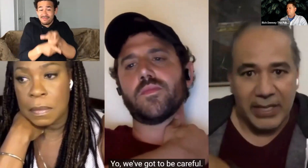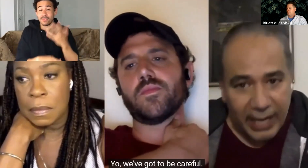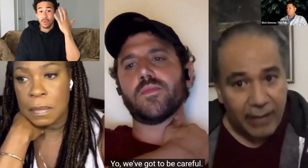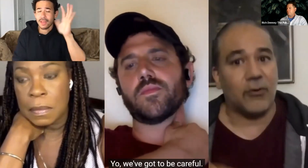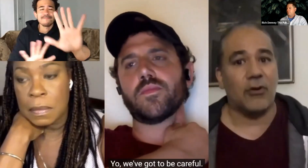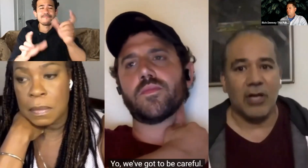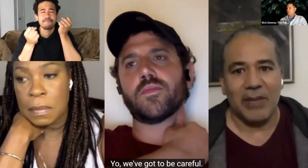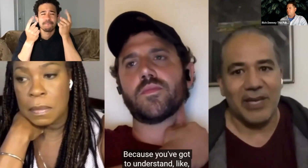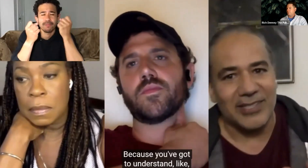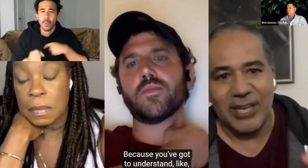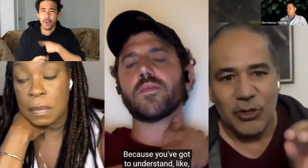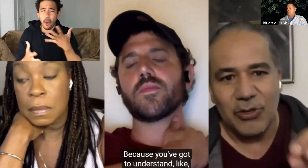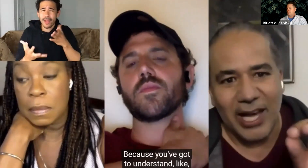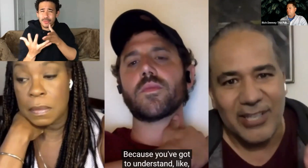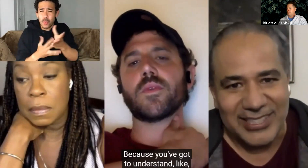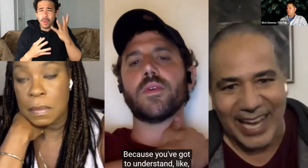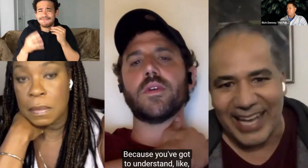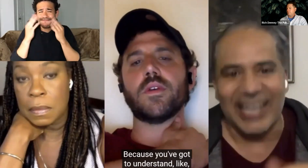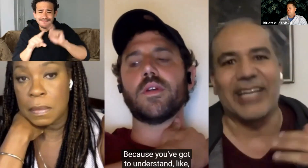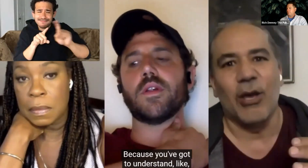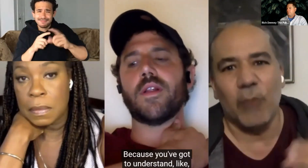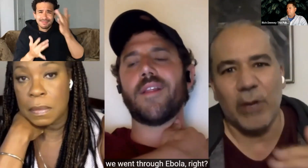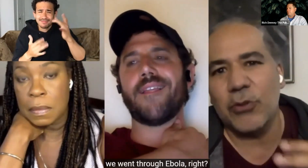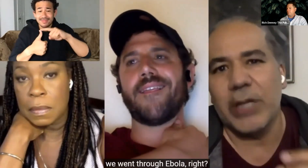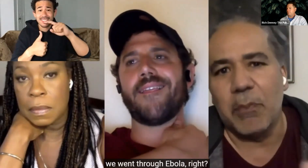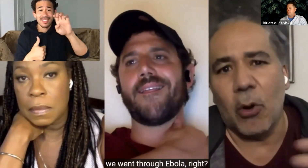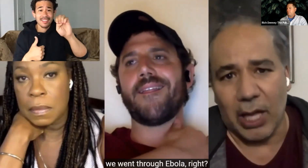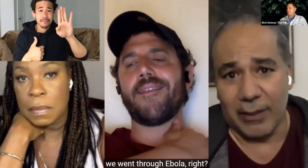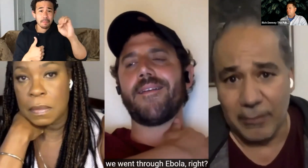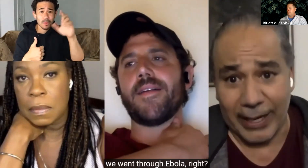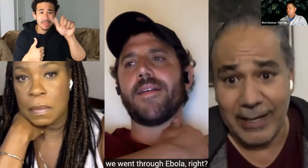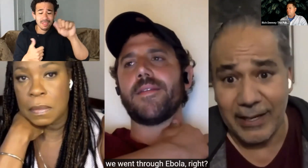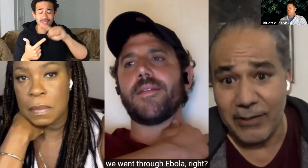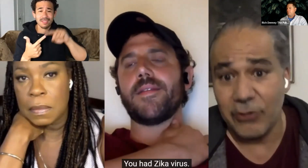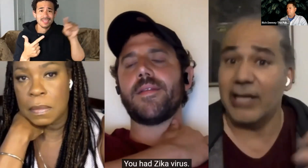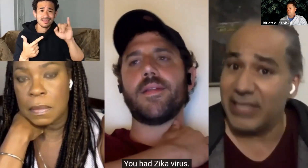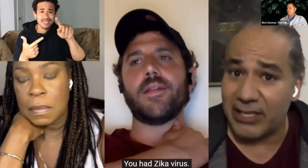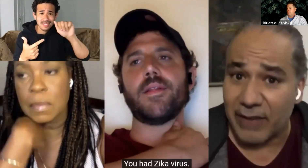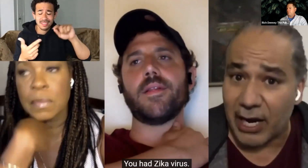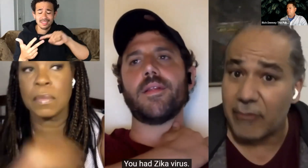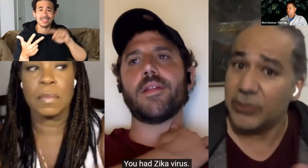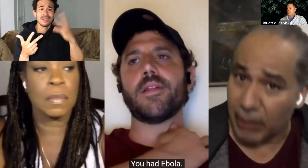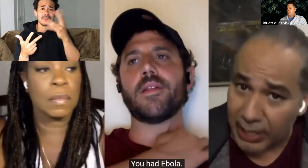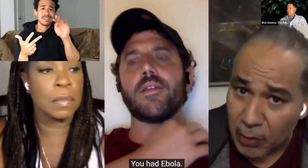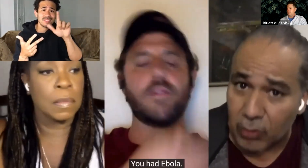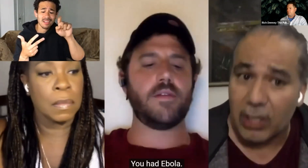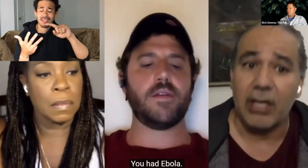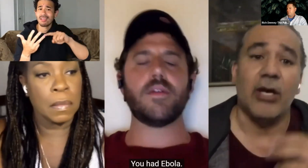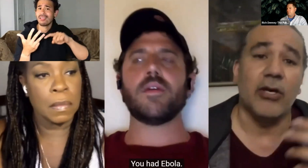careful." Because you got to understand, like, we went through Ebola, right? You had Zika virus, you had Ebola, you